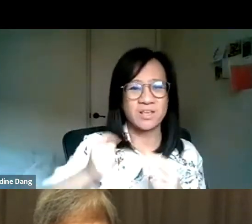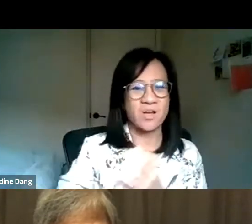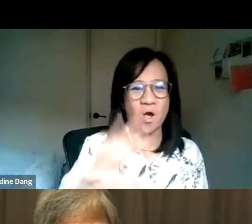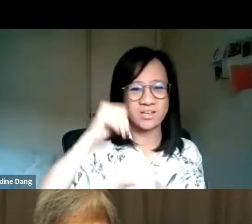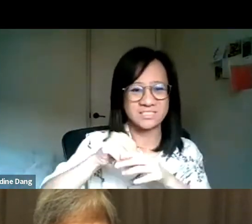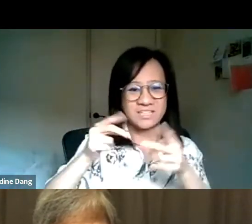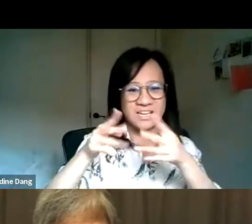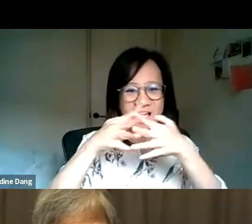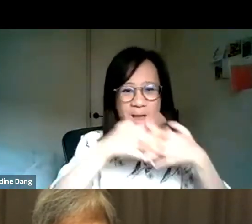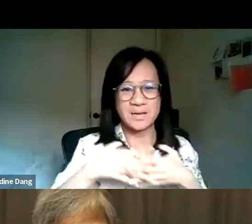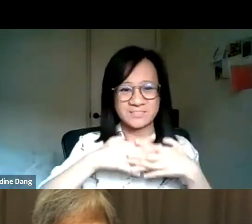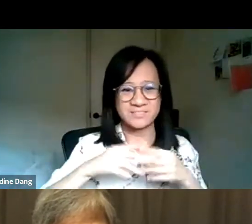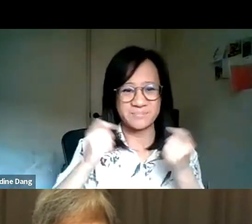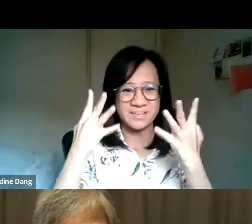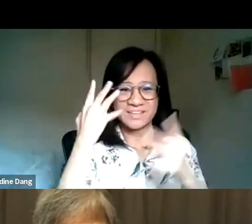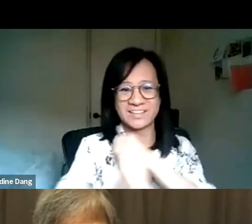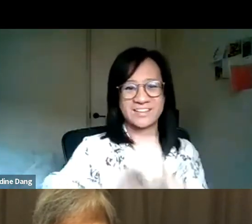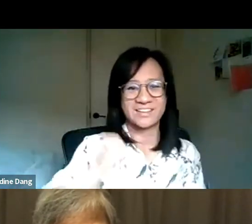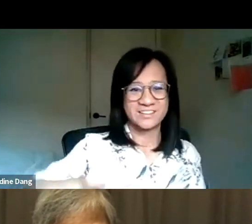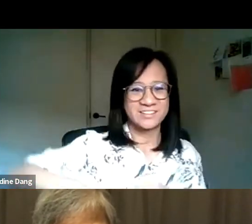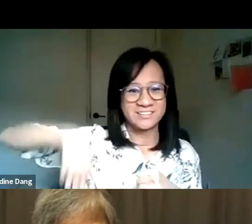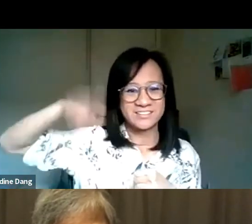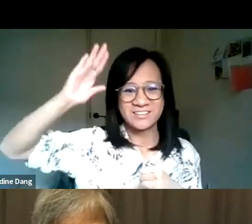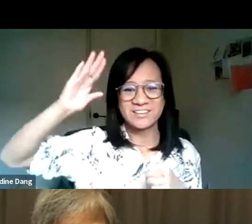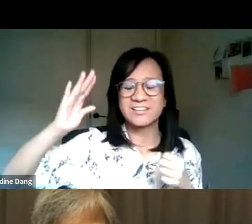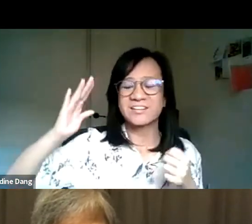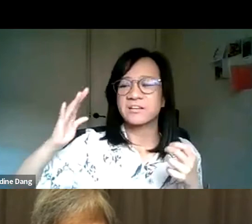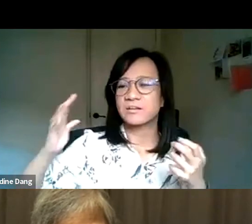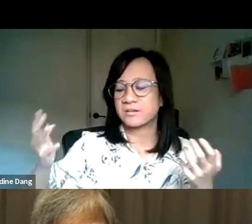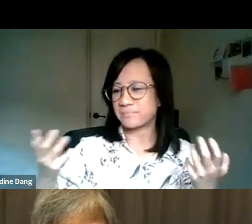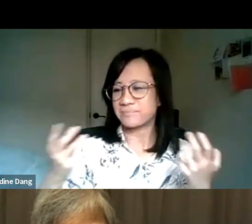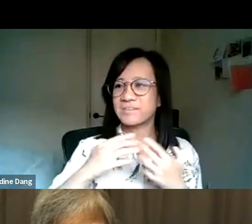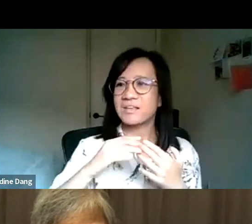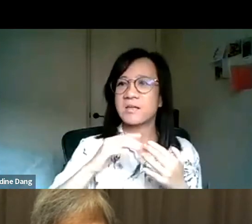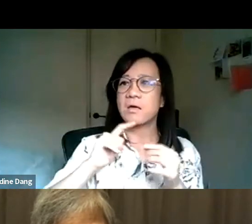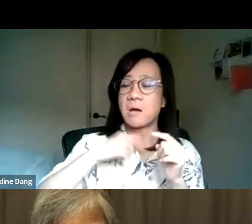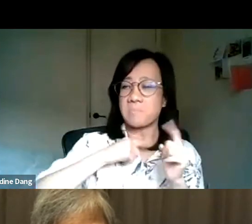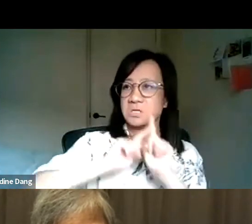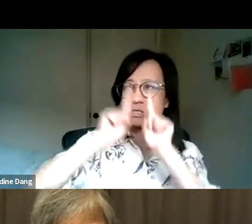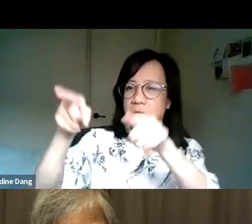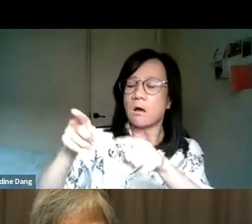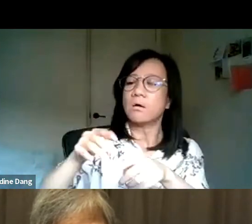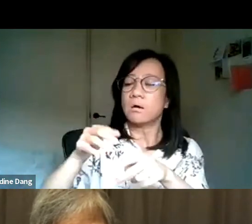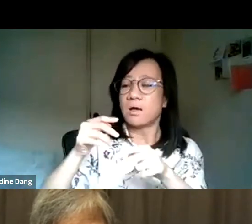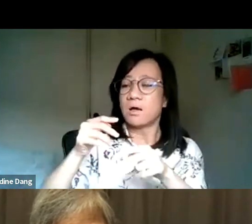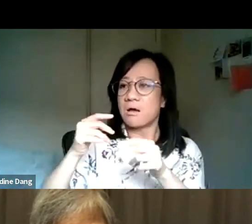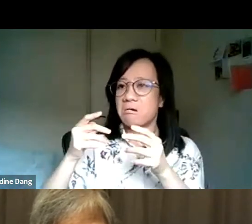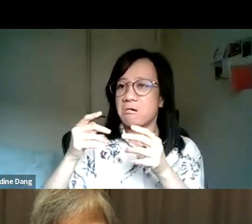Asian American is so many times you're thinking about just being Asian or just being American